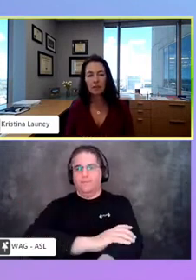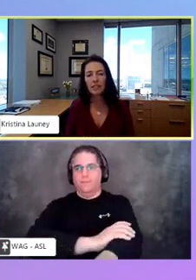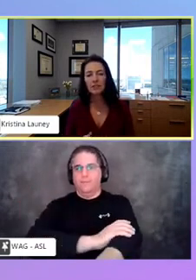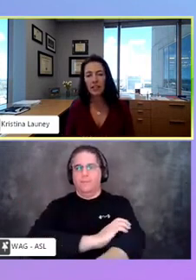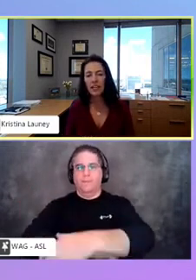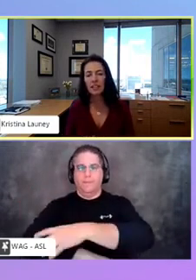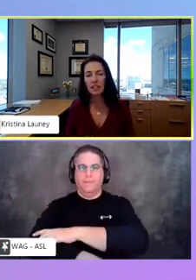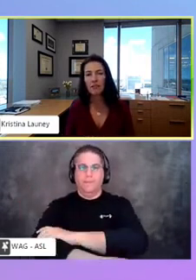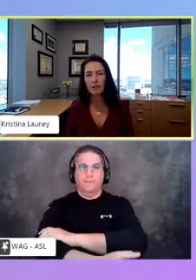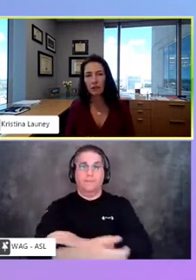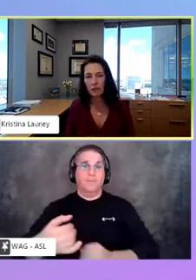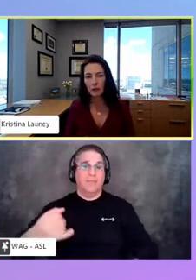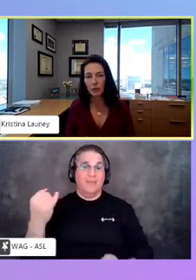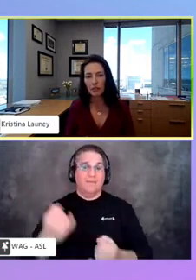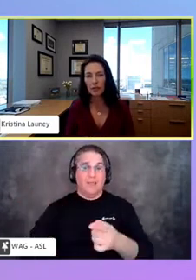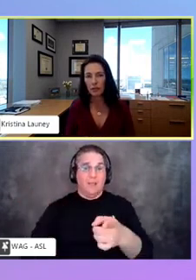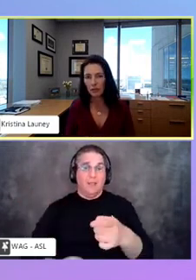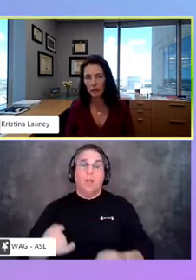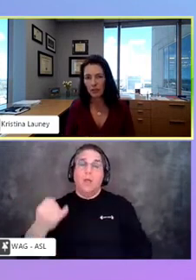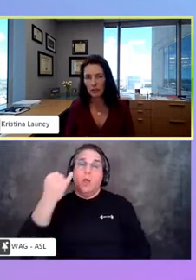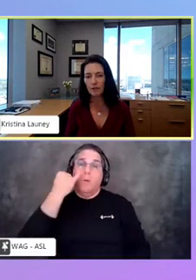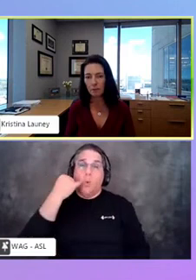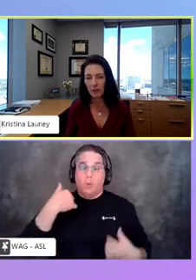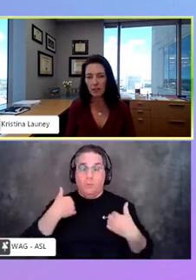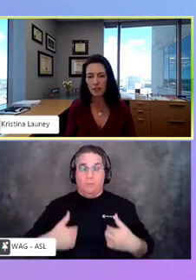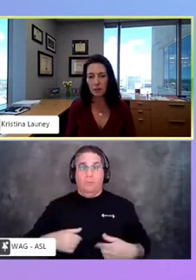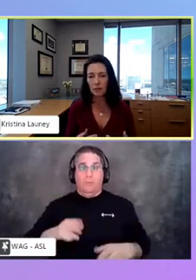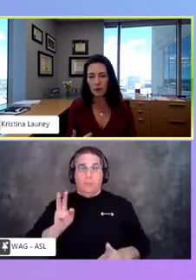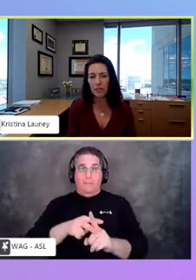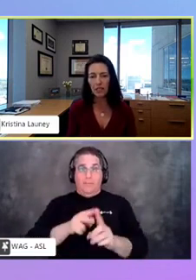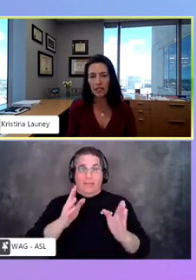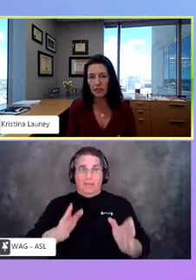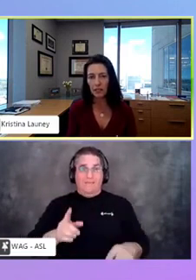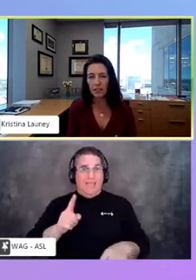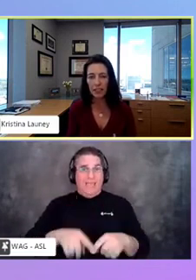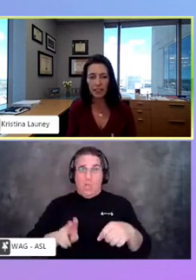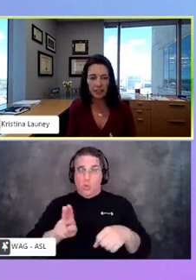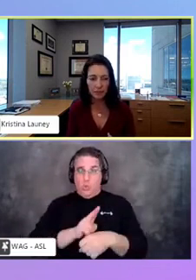principle doesn't quite apply because injunctive relief is not the only relief